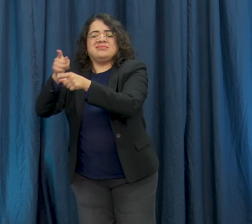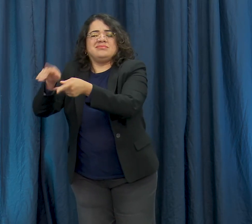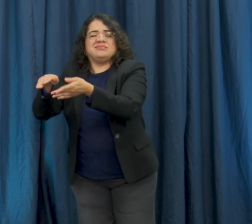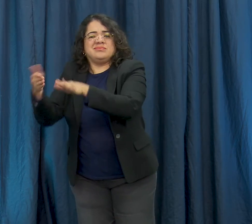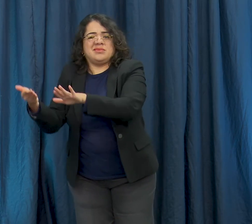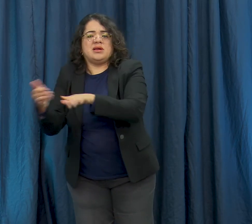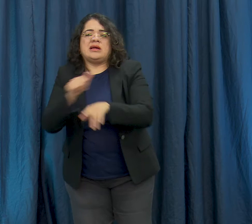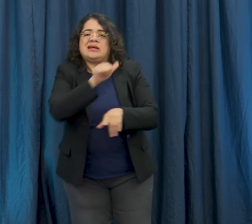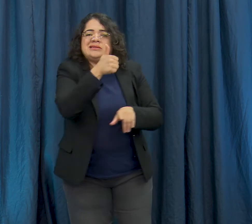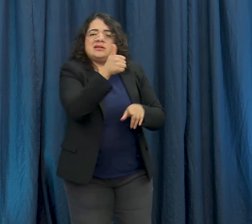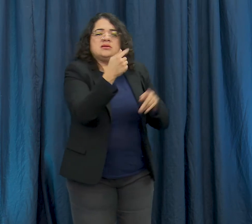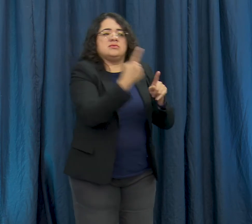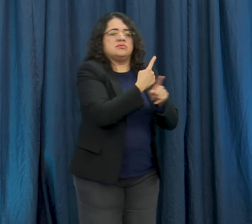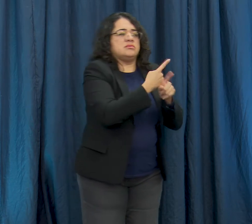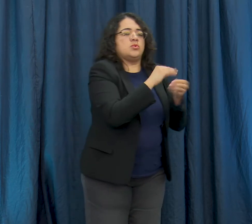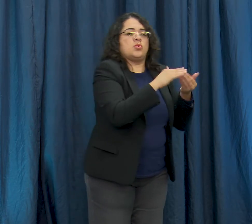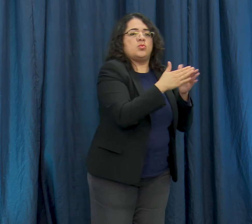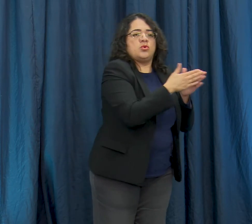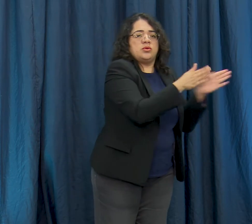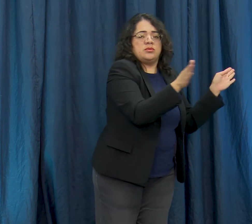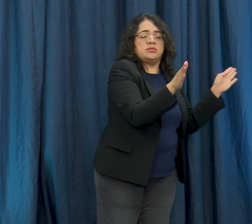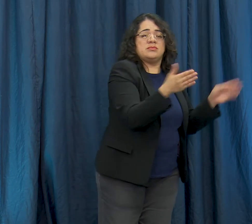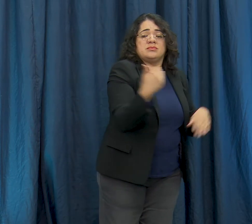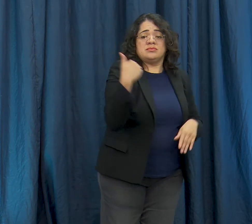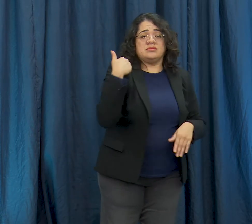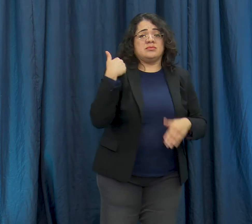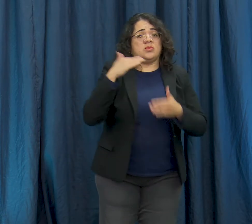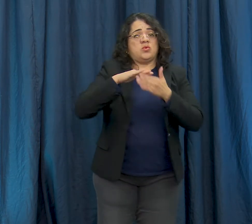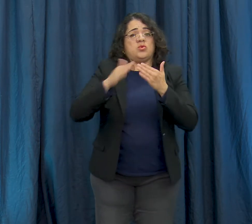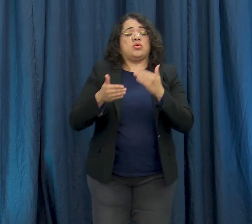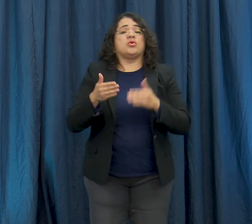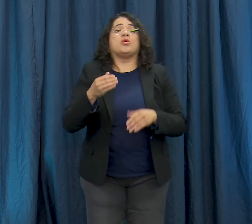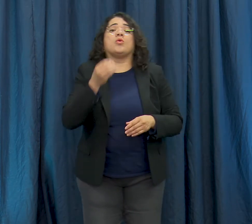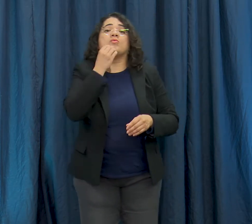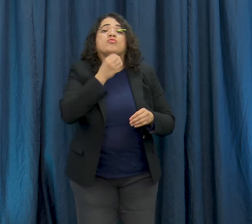pasado Ivana bento the distribution the Camilla in North Long Beach last you